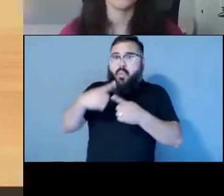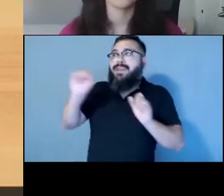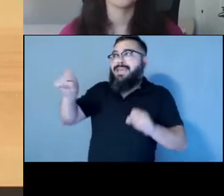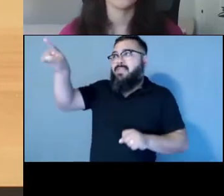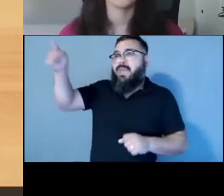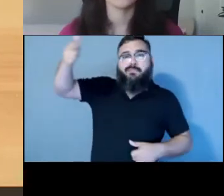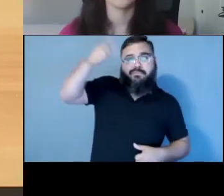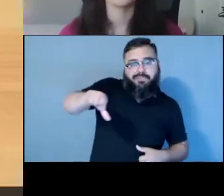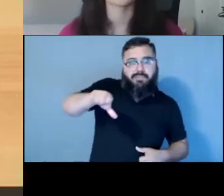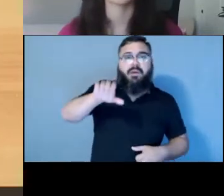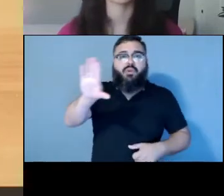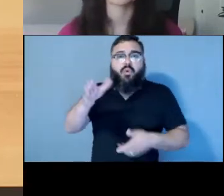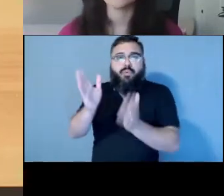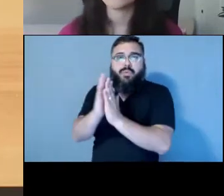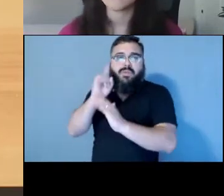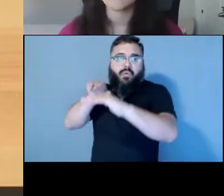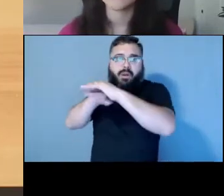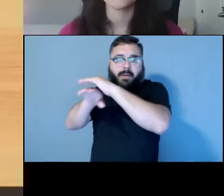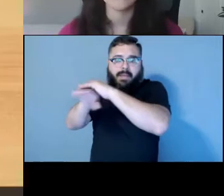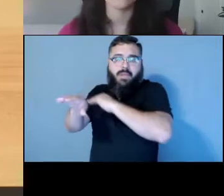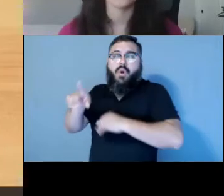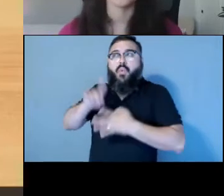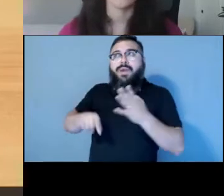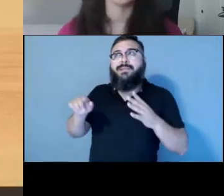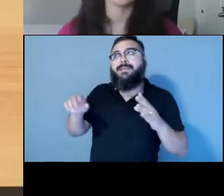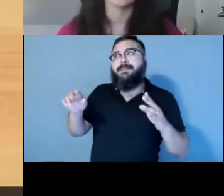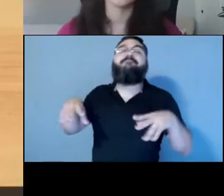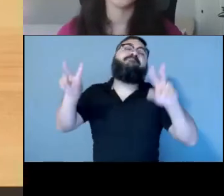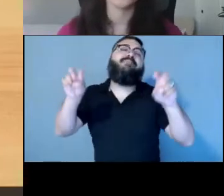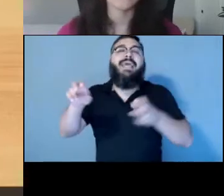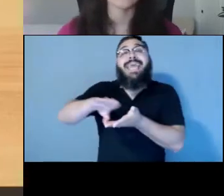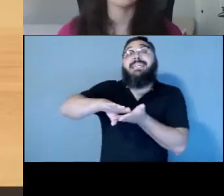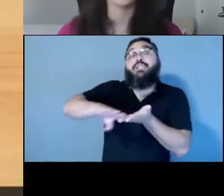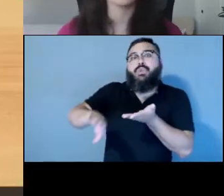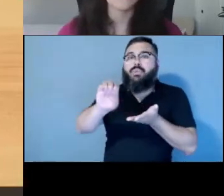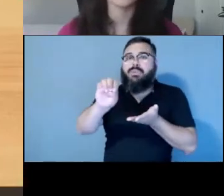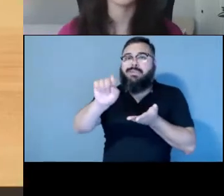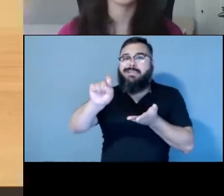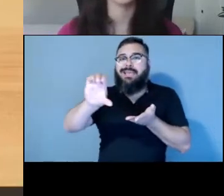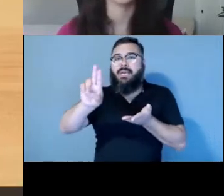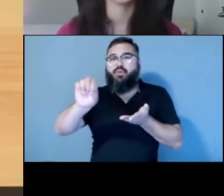What are, what kinda excuses, let's use that word does an employer have that are valid excuses